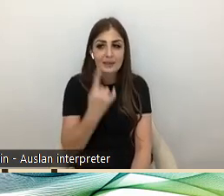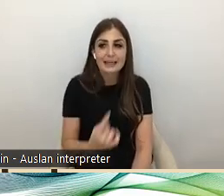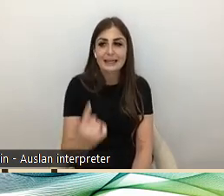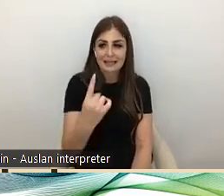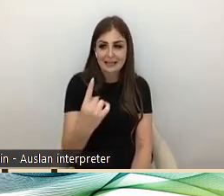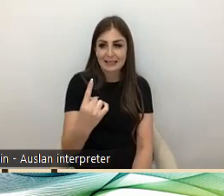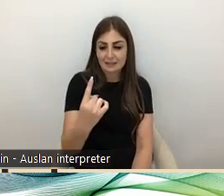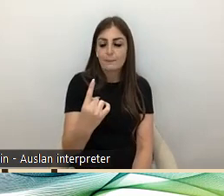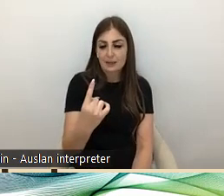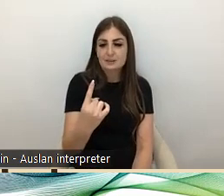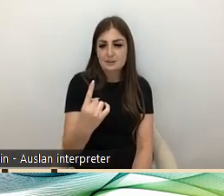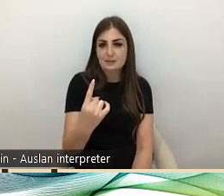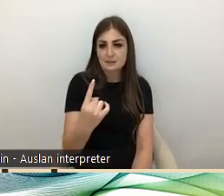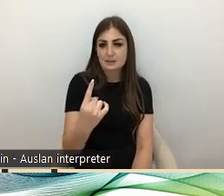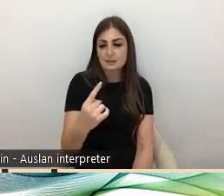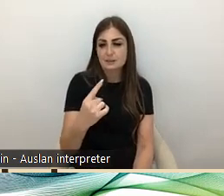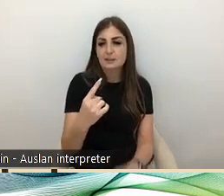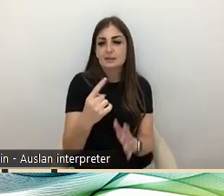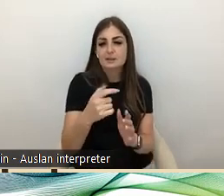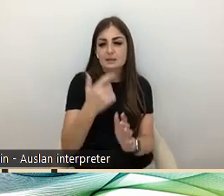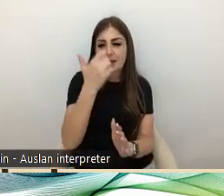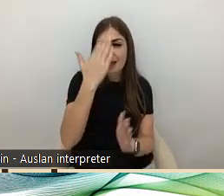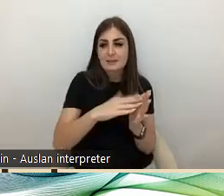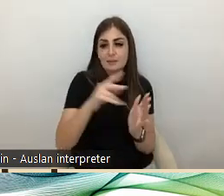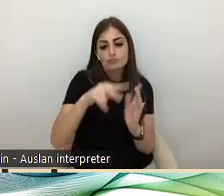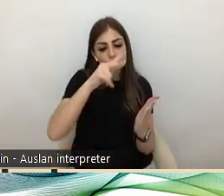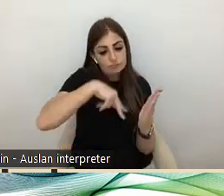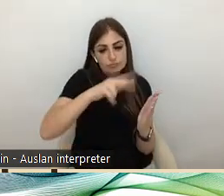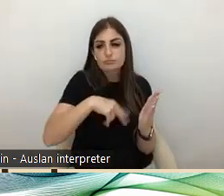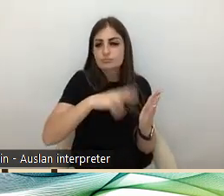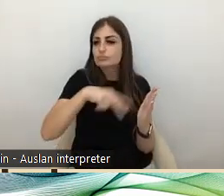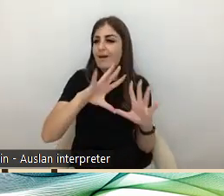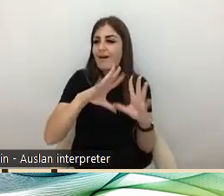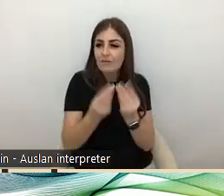information and all the documents provided to them as part of your matter, they'll prepare